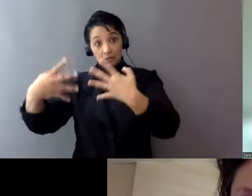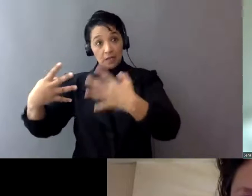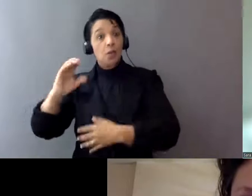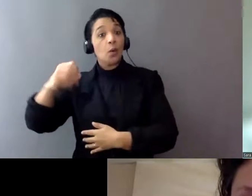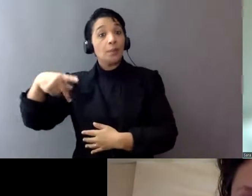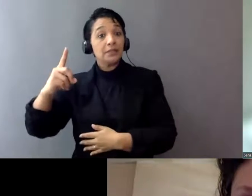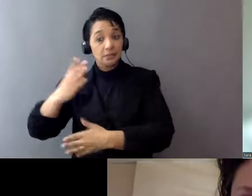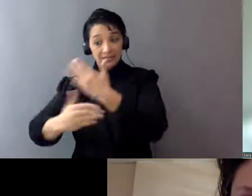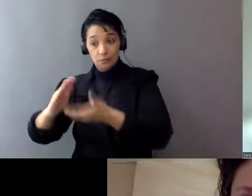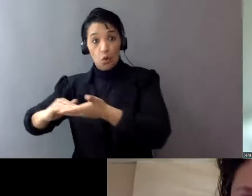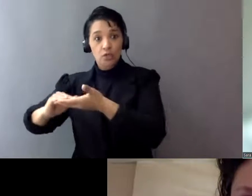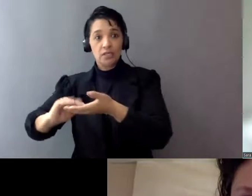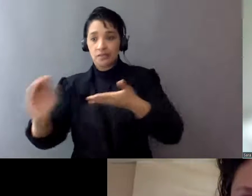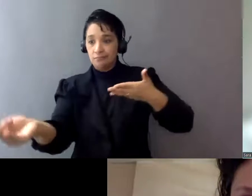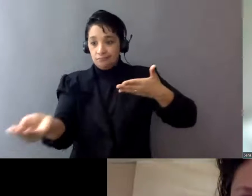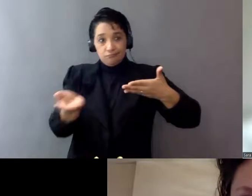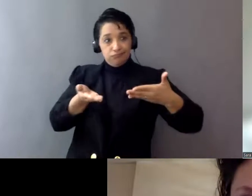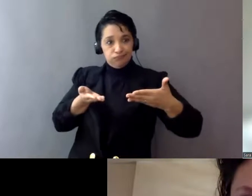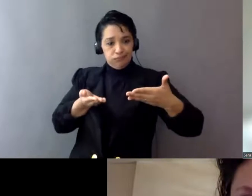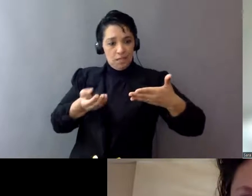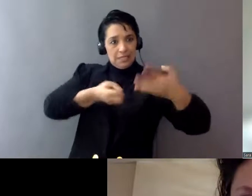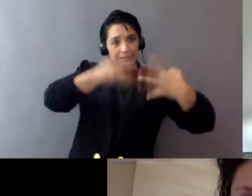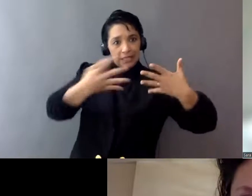sharing of the data, it will be a lot more difficult.